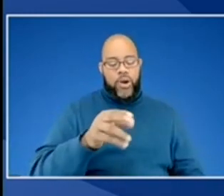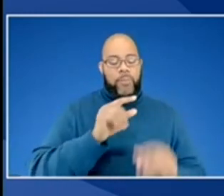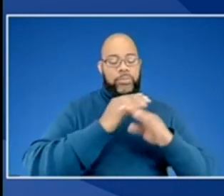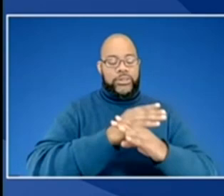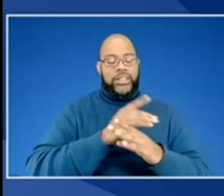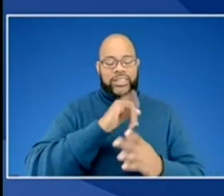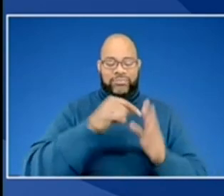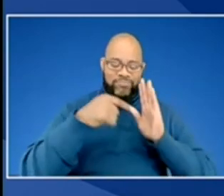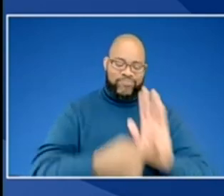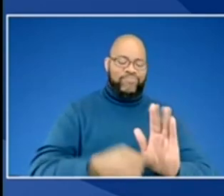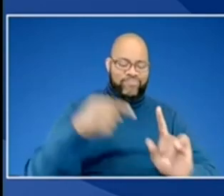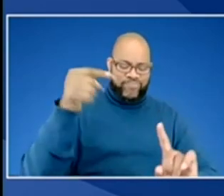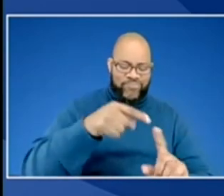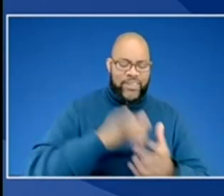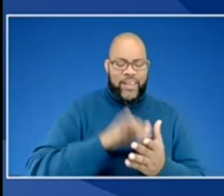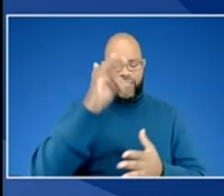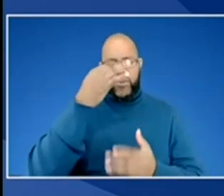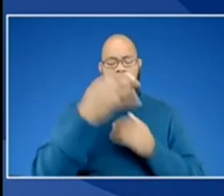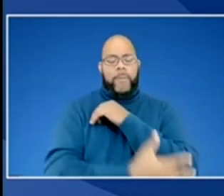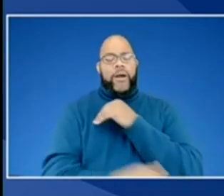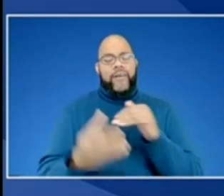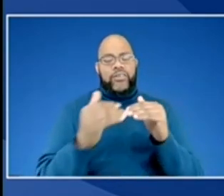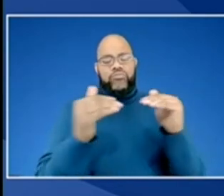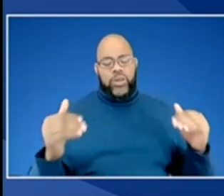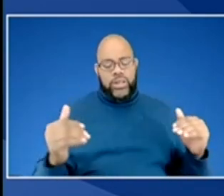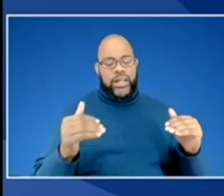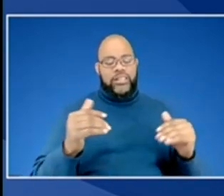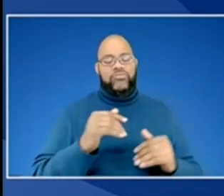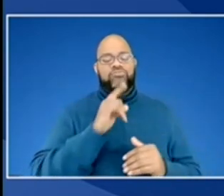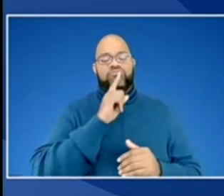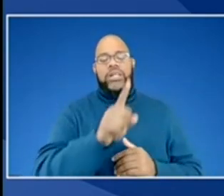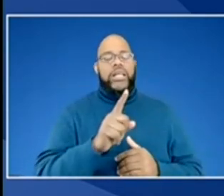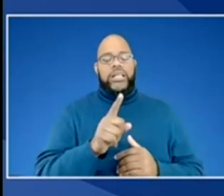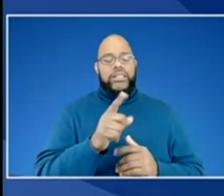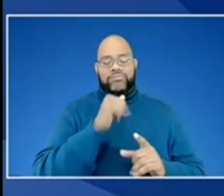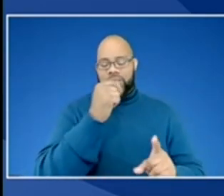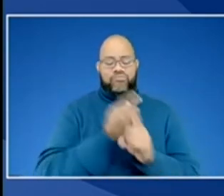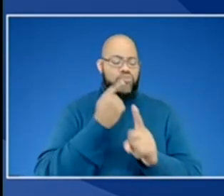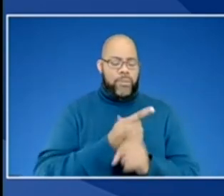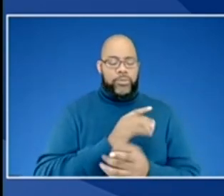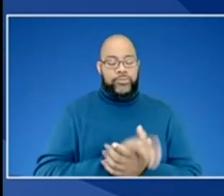of the fact that the Federal poverty guideline is woefully inadequate and that,